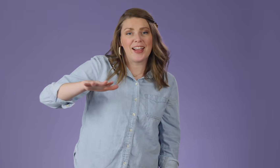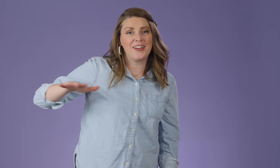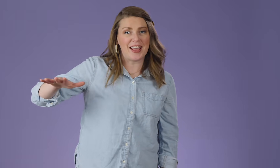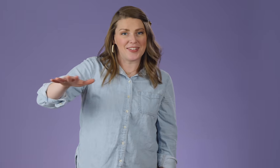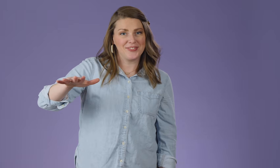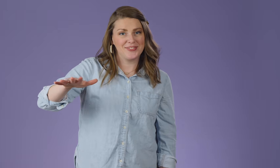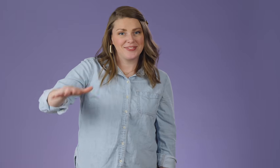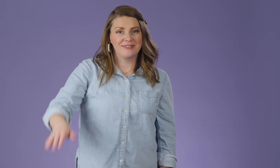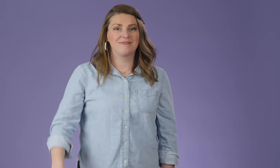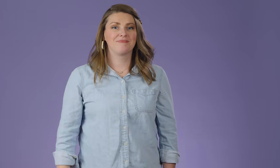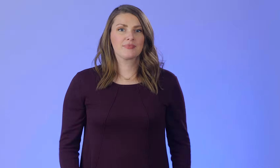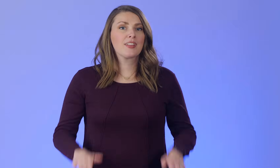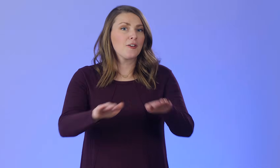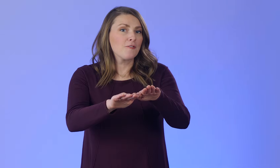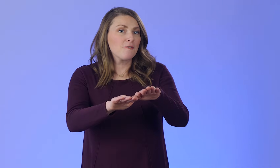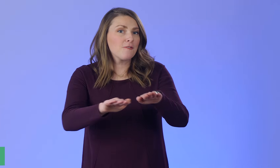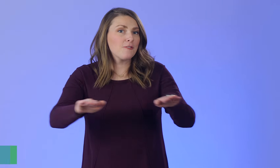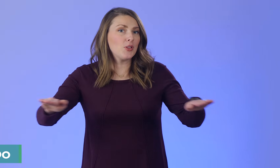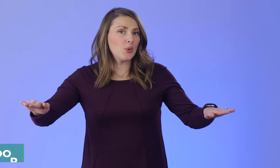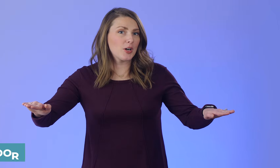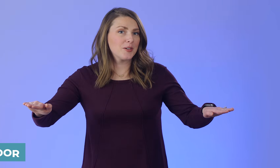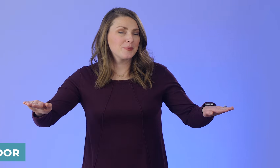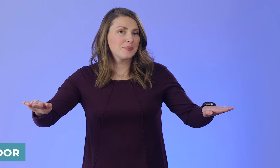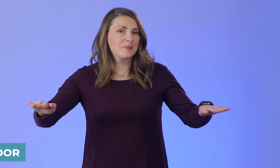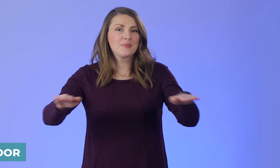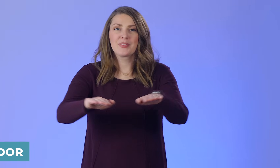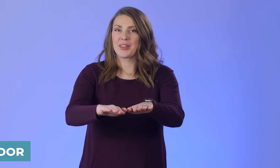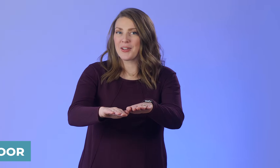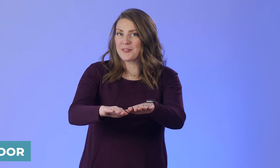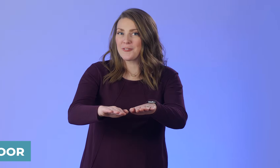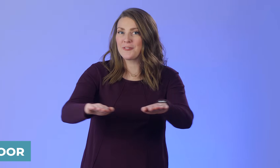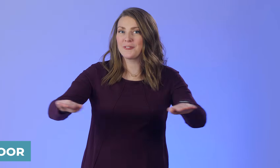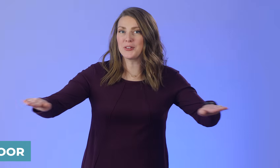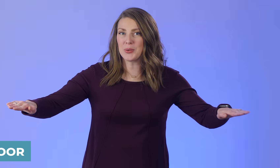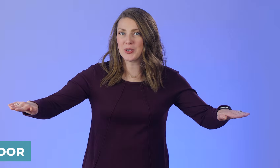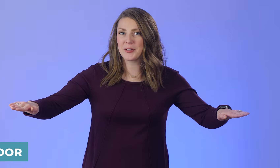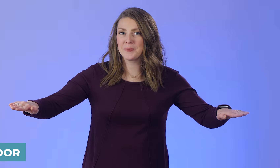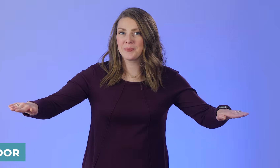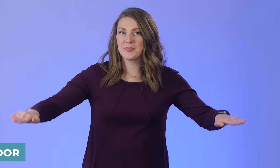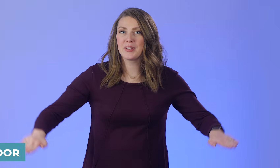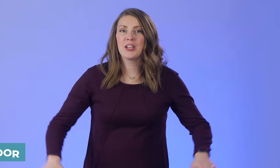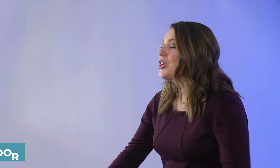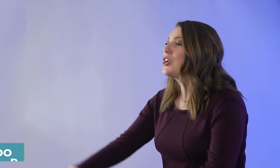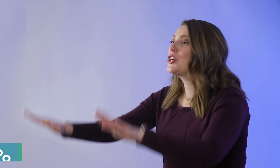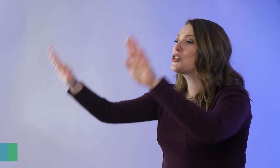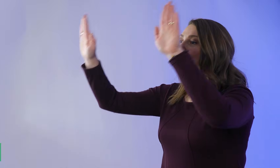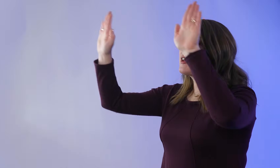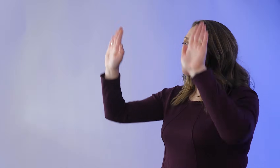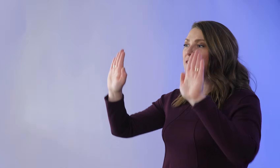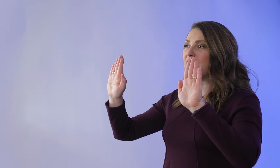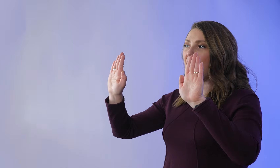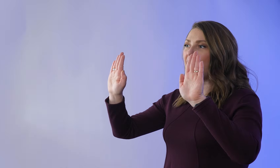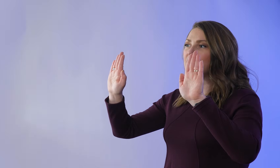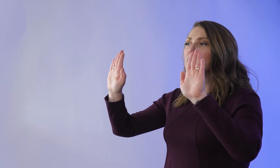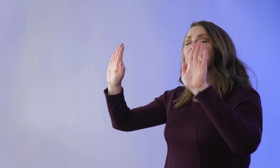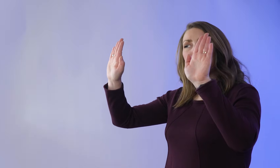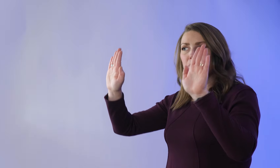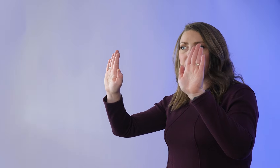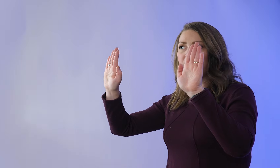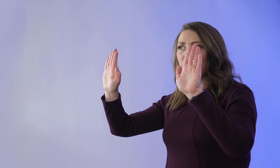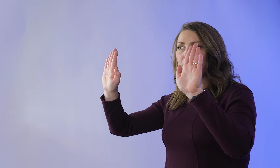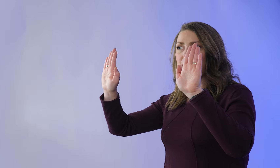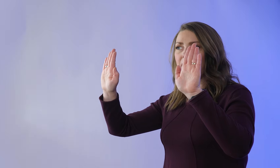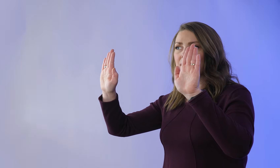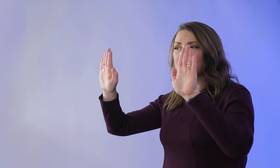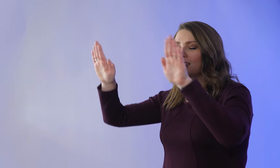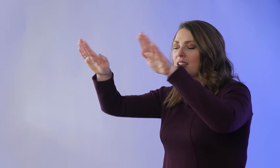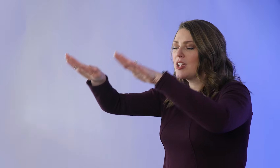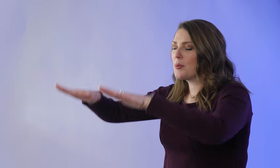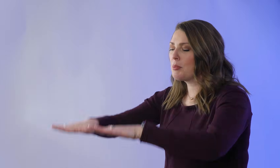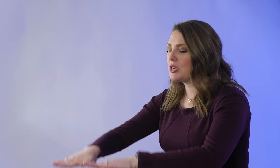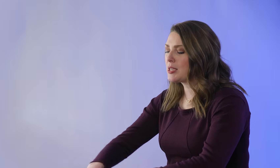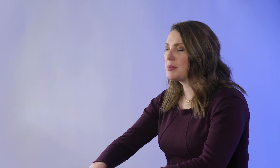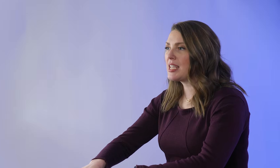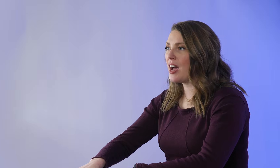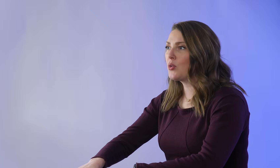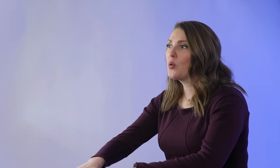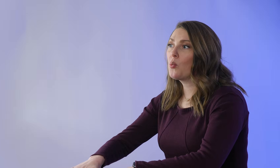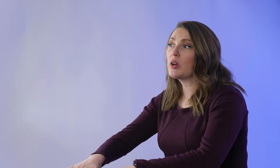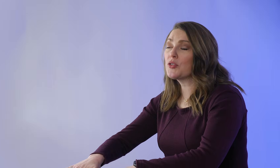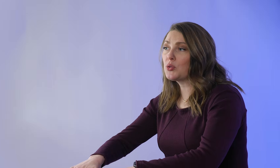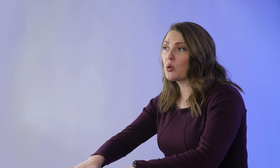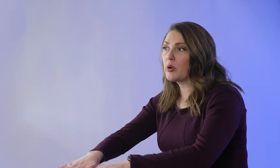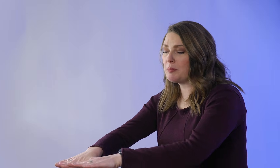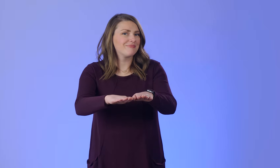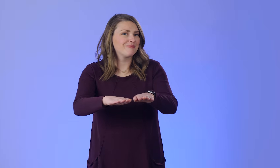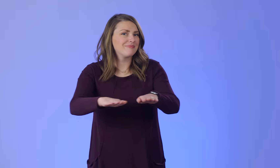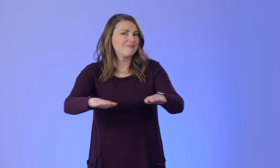'area.' 'Floor, floor,' you're doing flat 'B' shaped hands putting them down where the floor would be